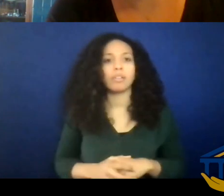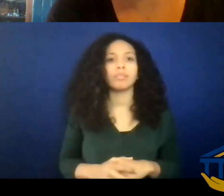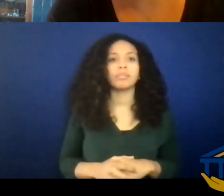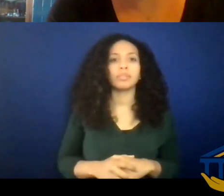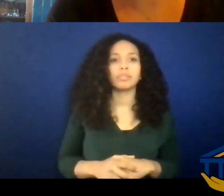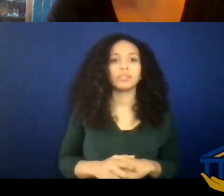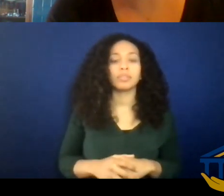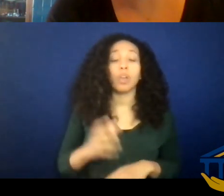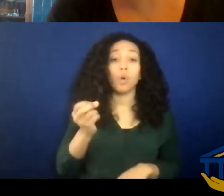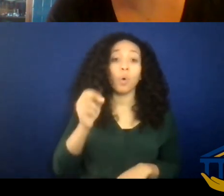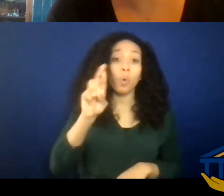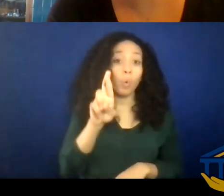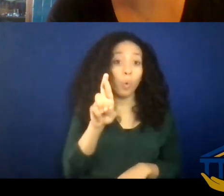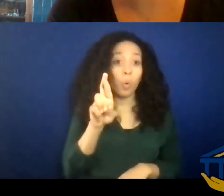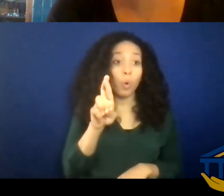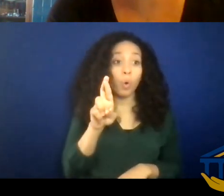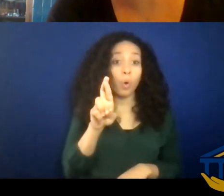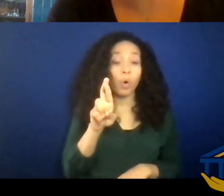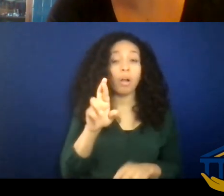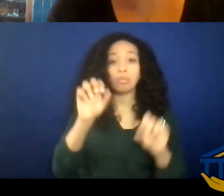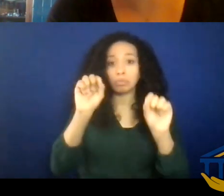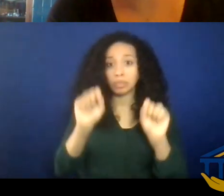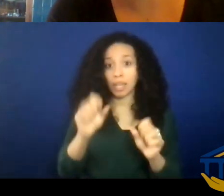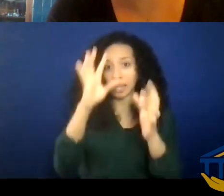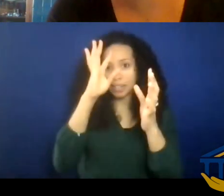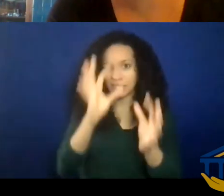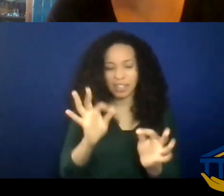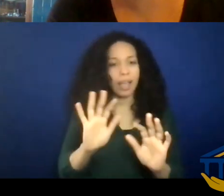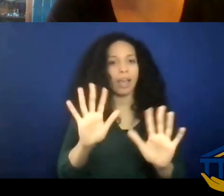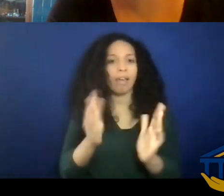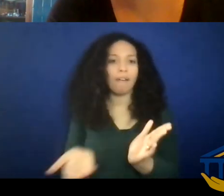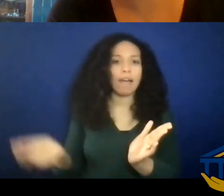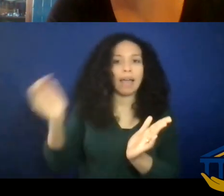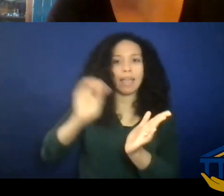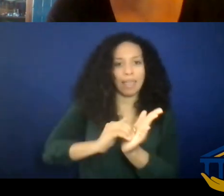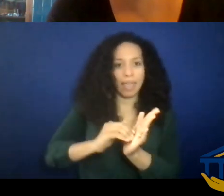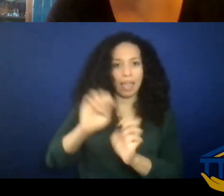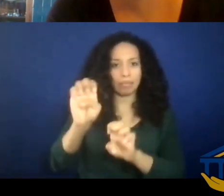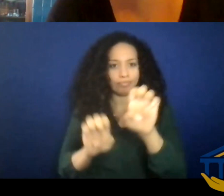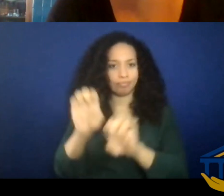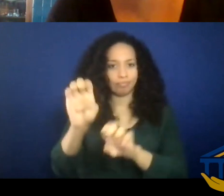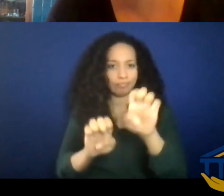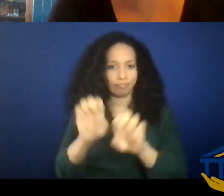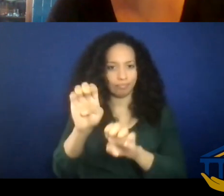or whether to first conduct a re-evaluation of the child before determining whether